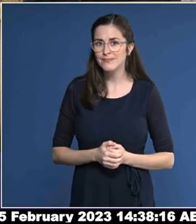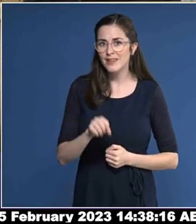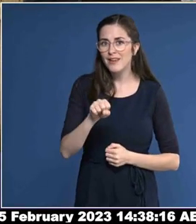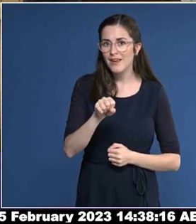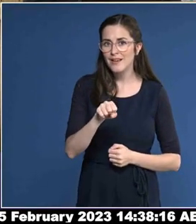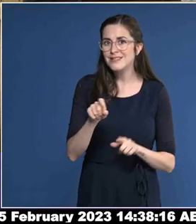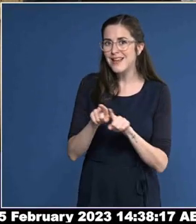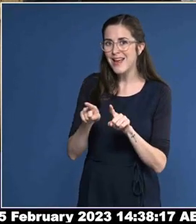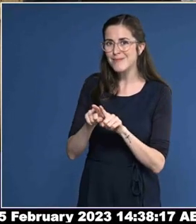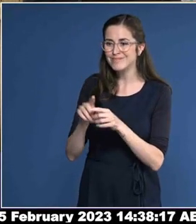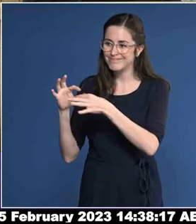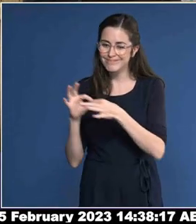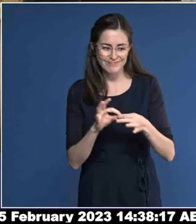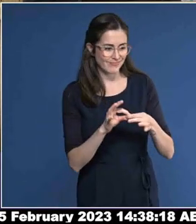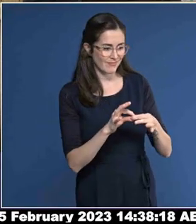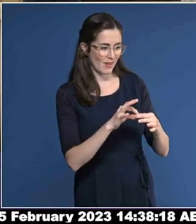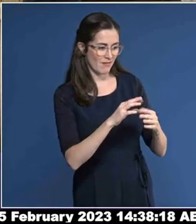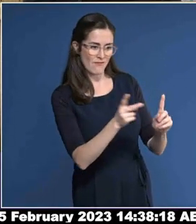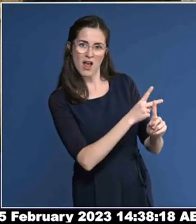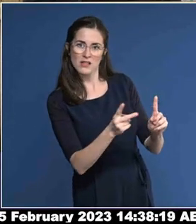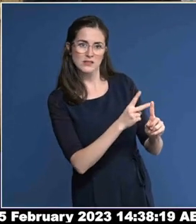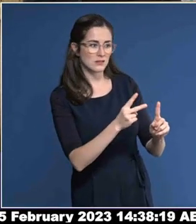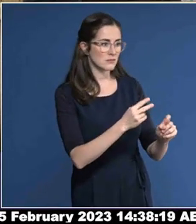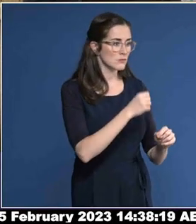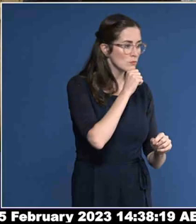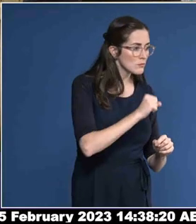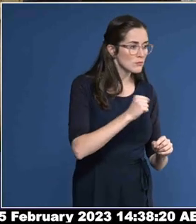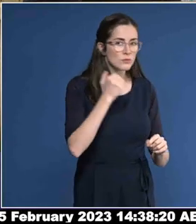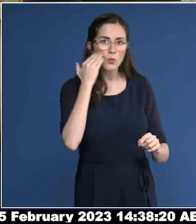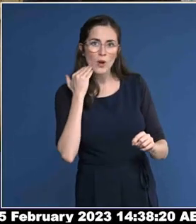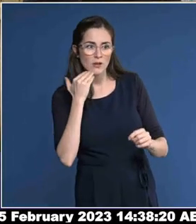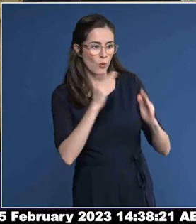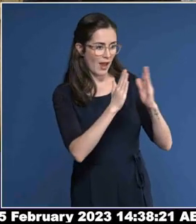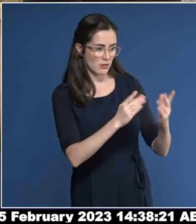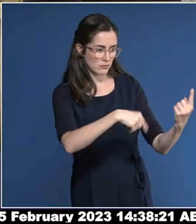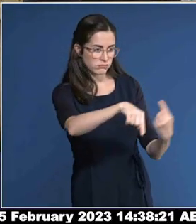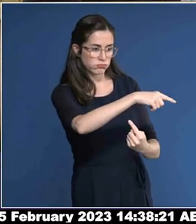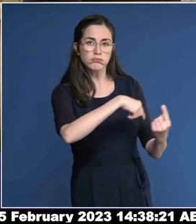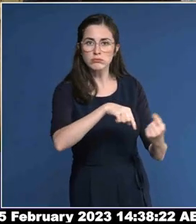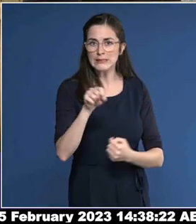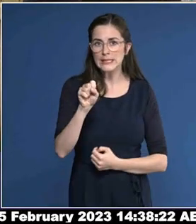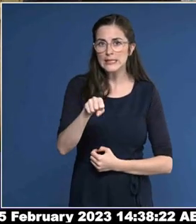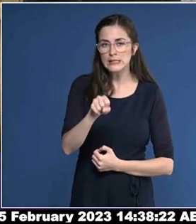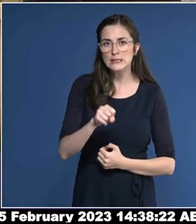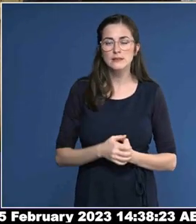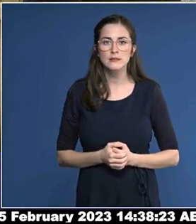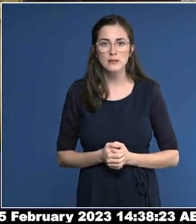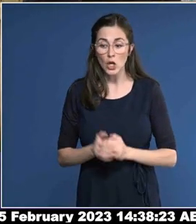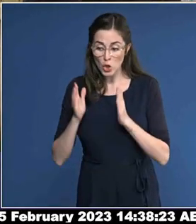perspective. Hence when we look at human rights, for example, together with abuse, we